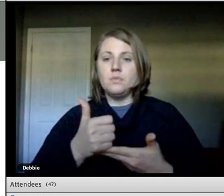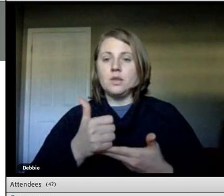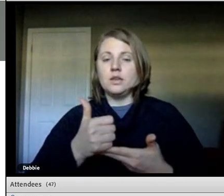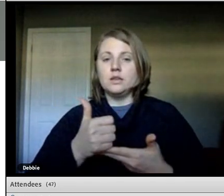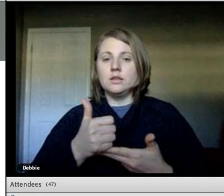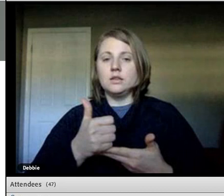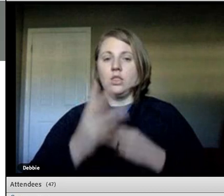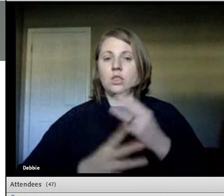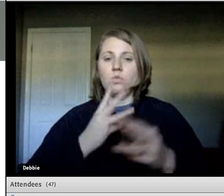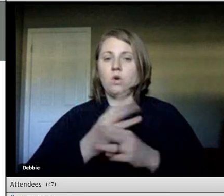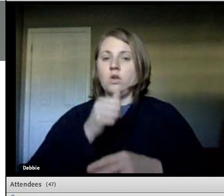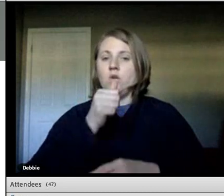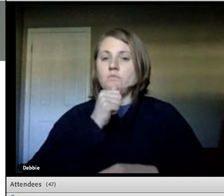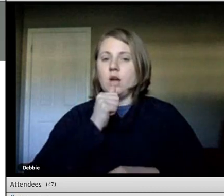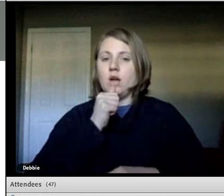versus Google in there.